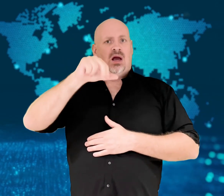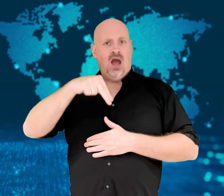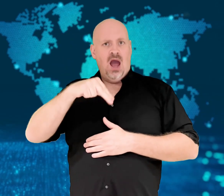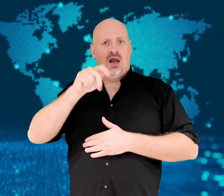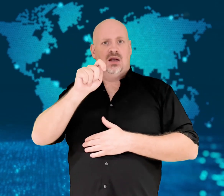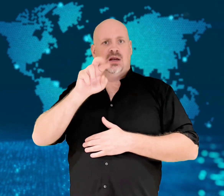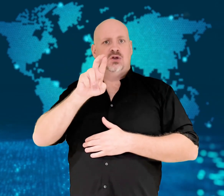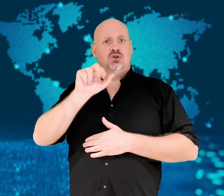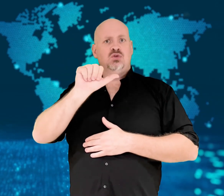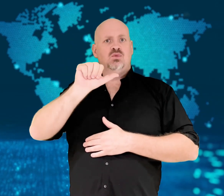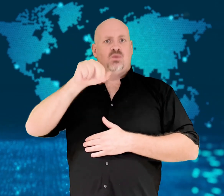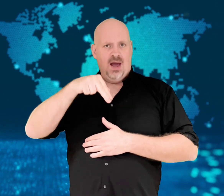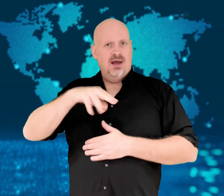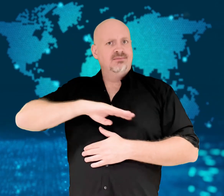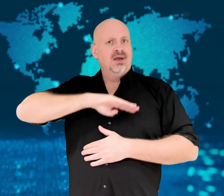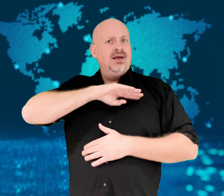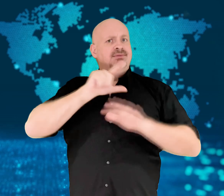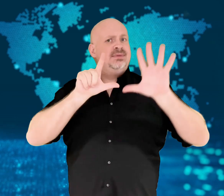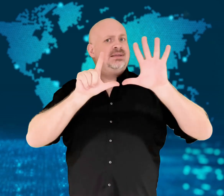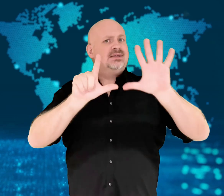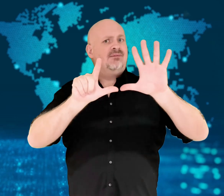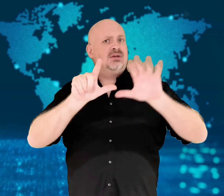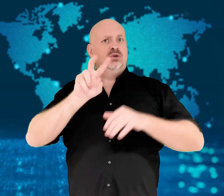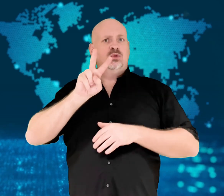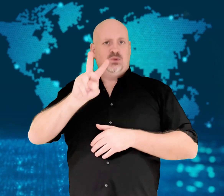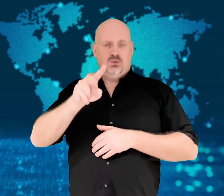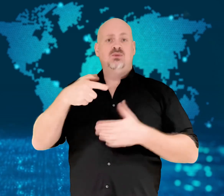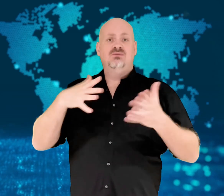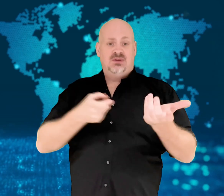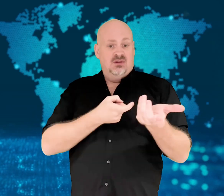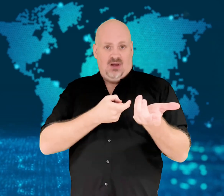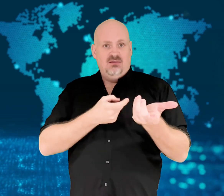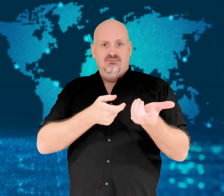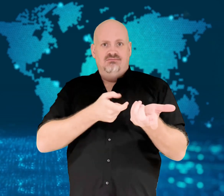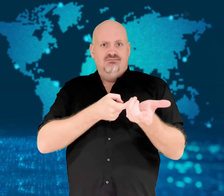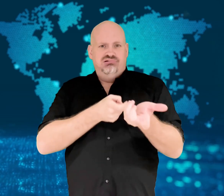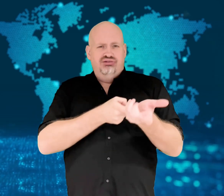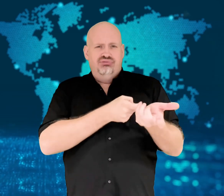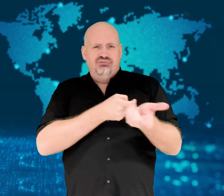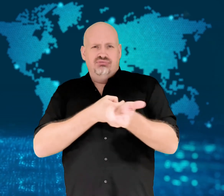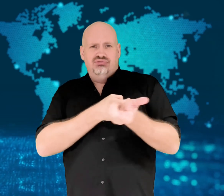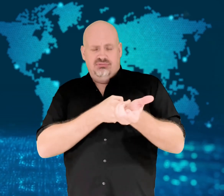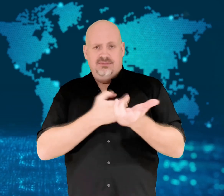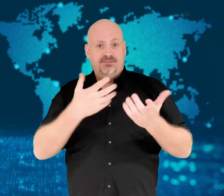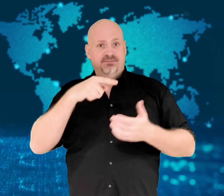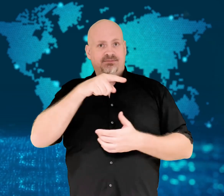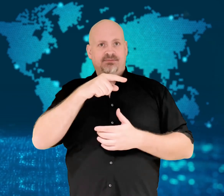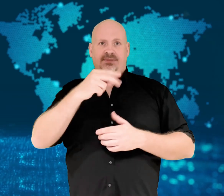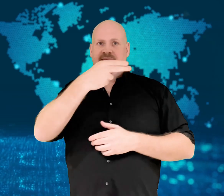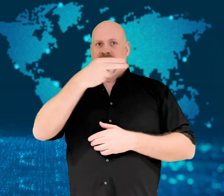On Saturday night, Huu Can Tran, 72 years old, opened fire with